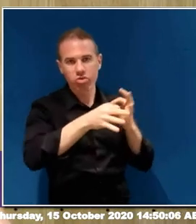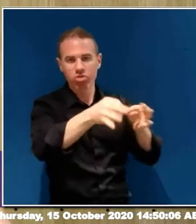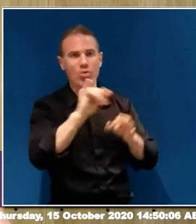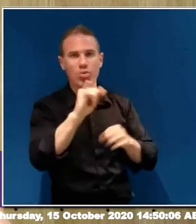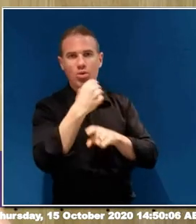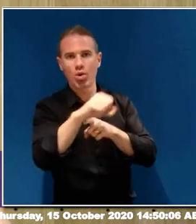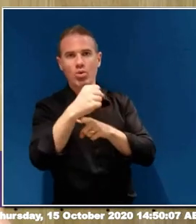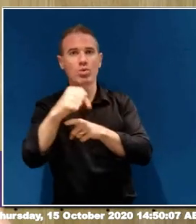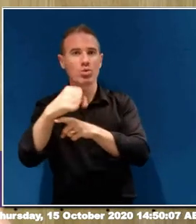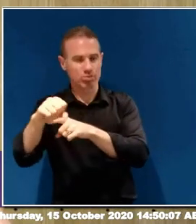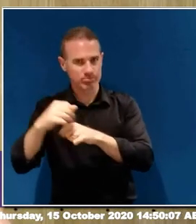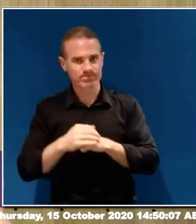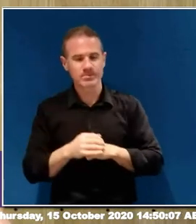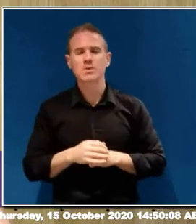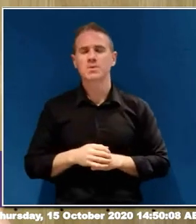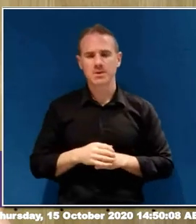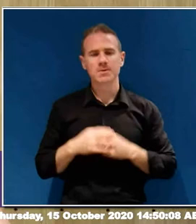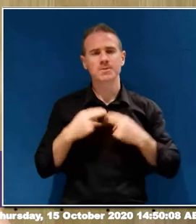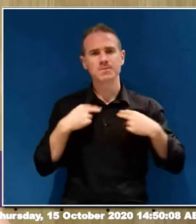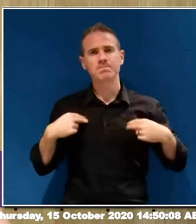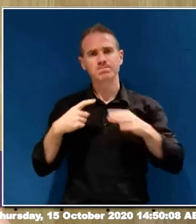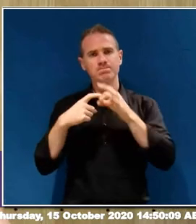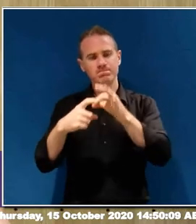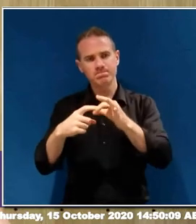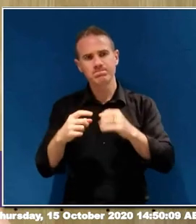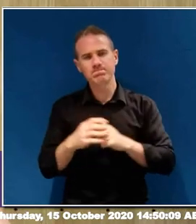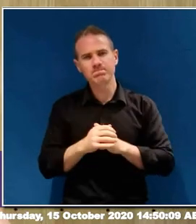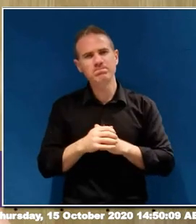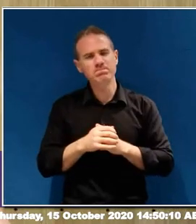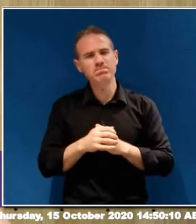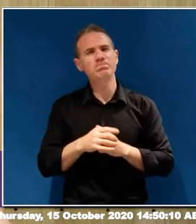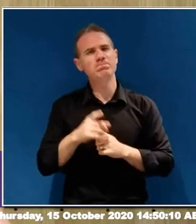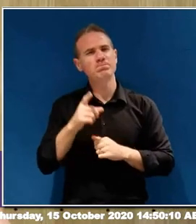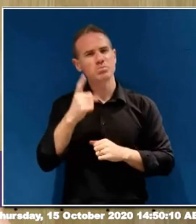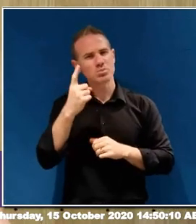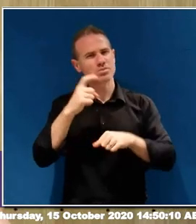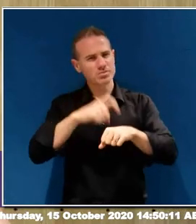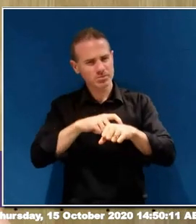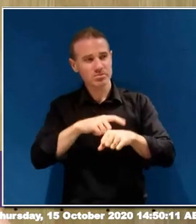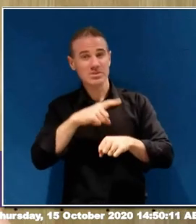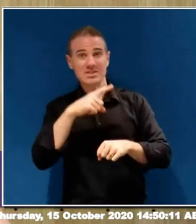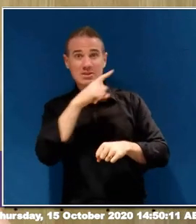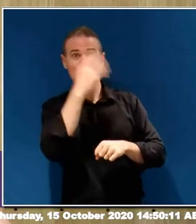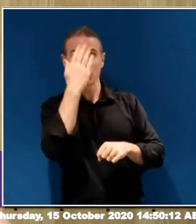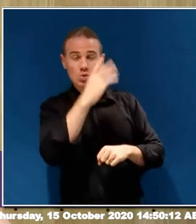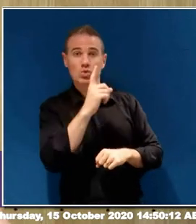enrolment interview would be granted if another school took on another student?